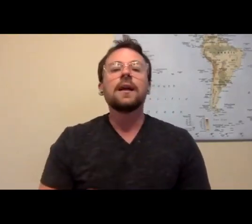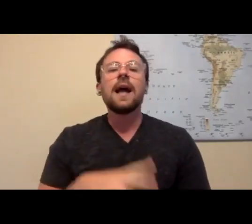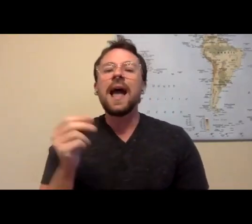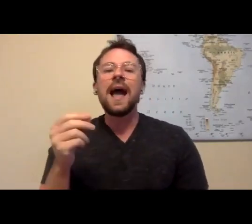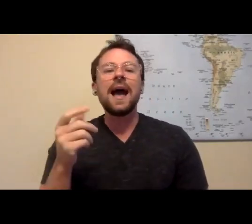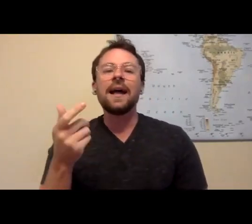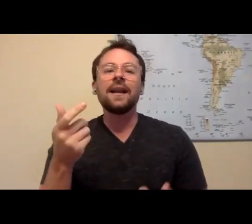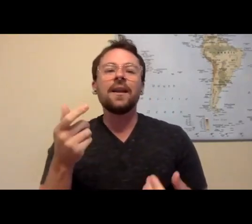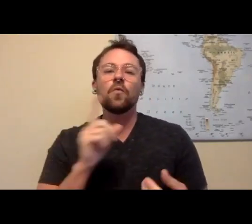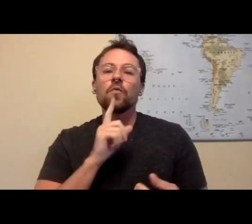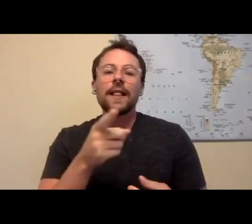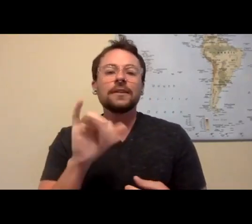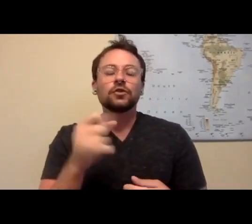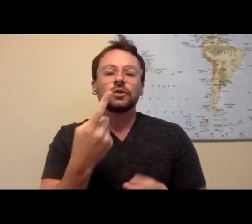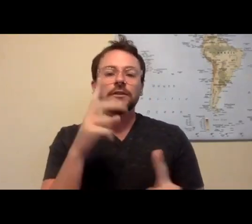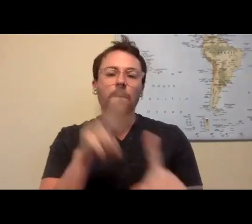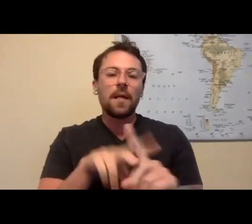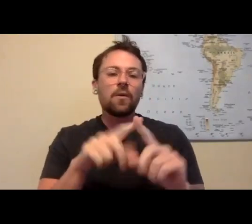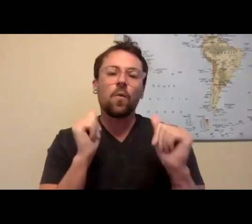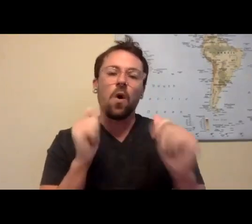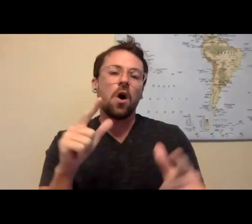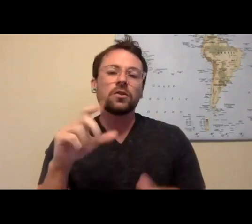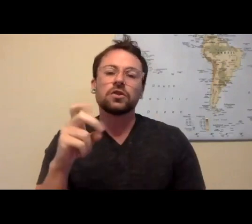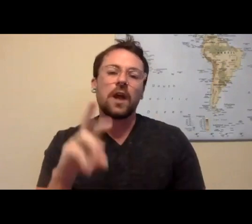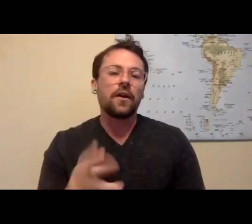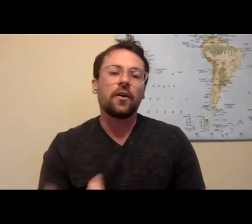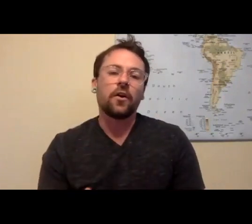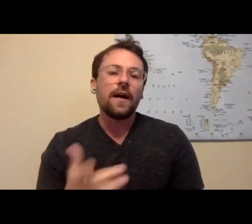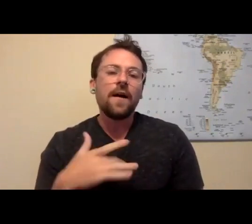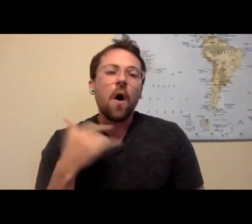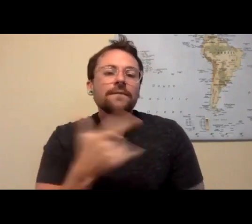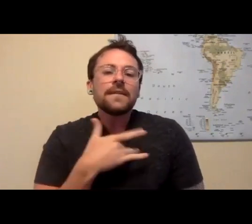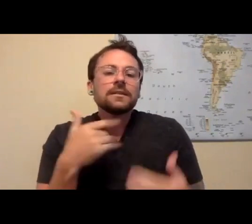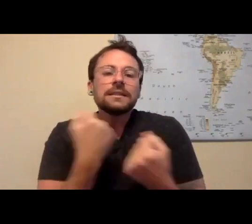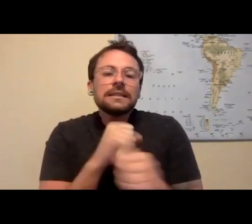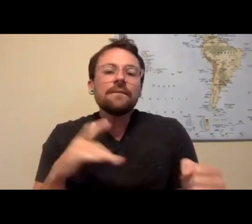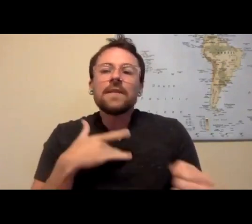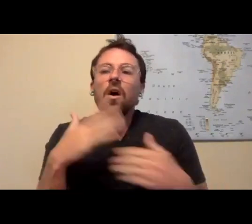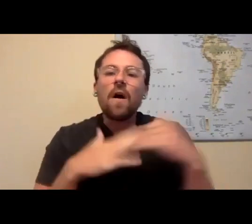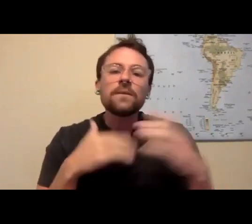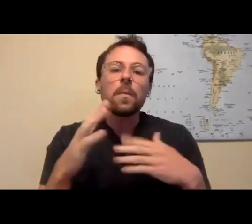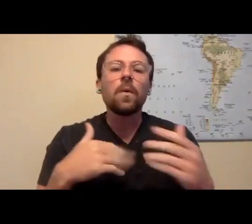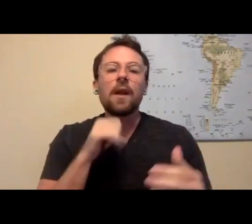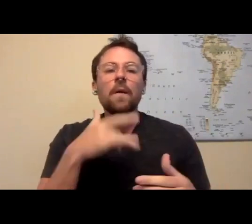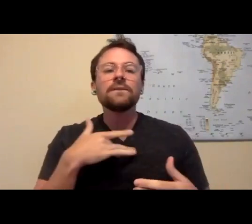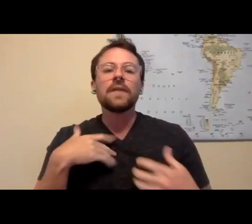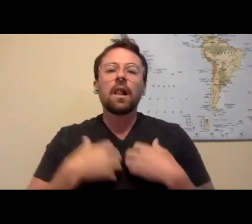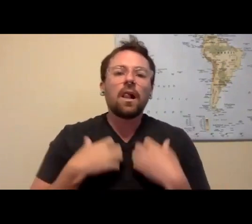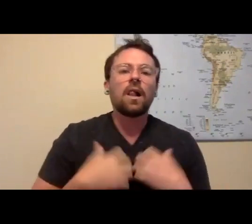with those department teachers and said, you know, we know there's some non binary students in these grades.